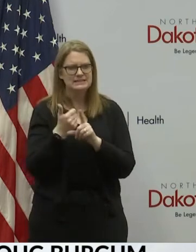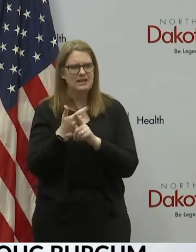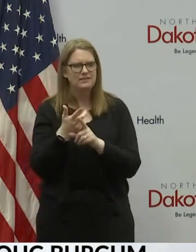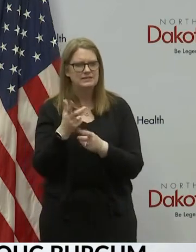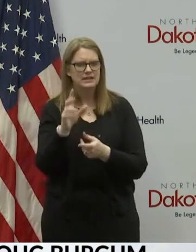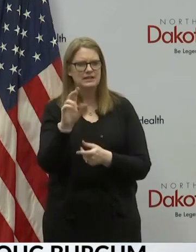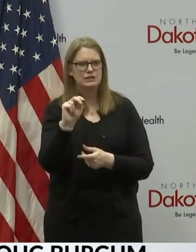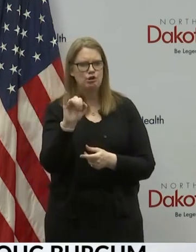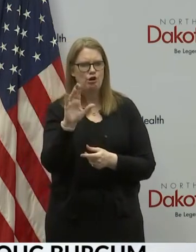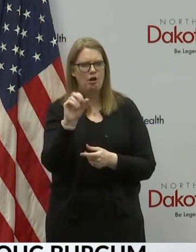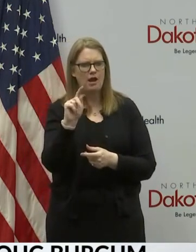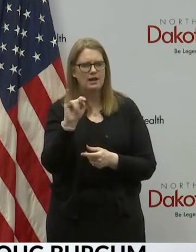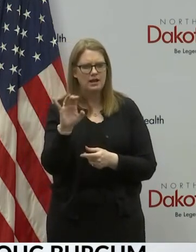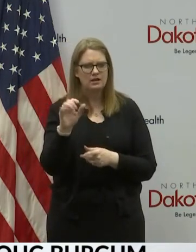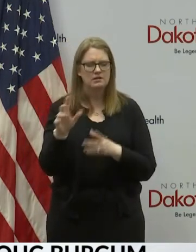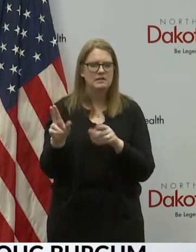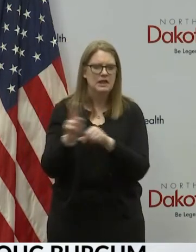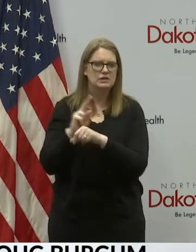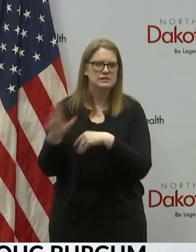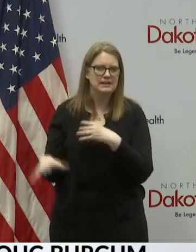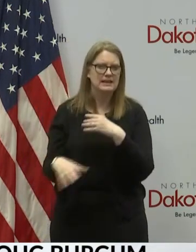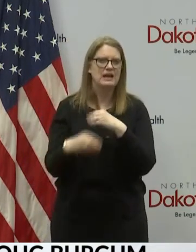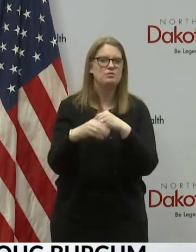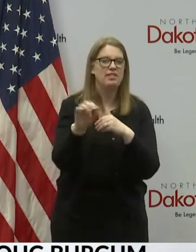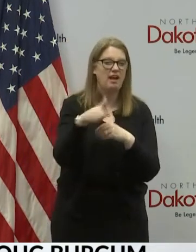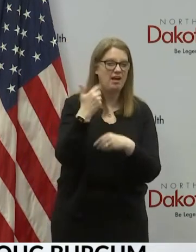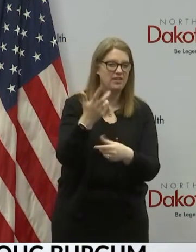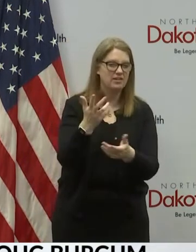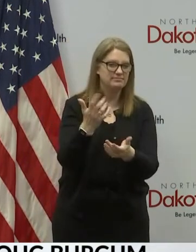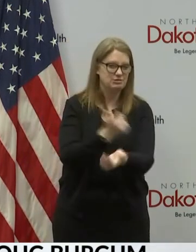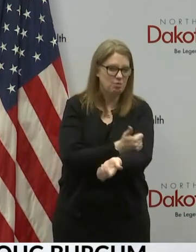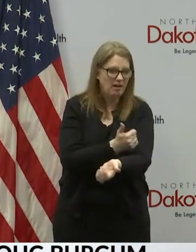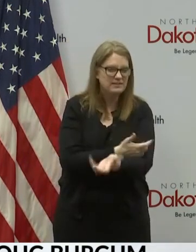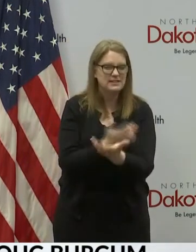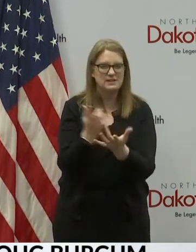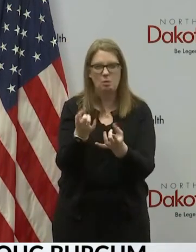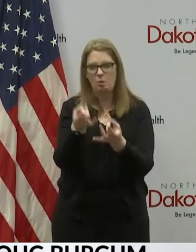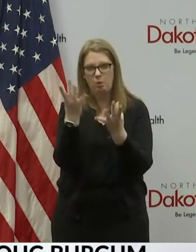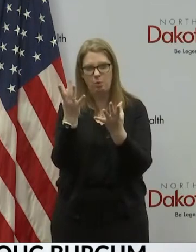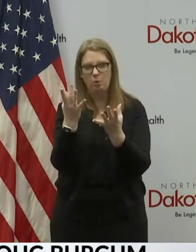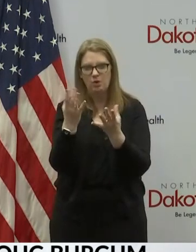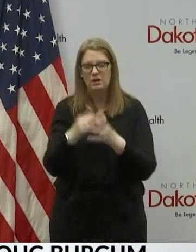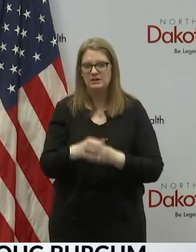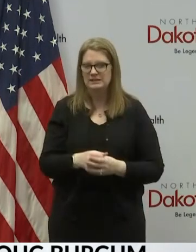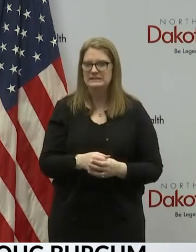ARE RELATED TO FENTANYL. AND FENTANYL, OF COURSE, IS A NARCOTIC WHICH CAN BE ADDED TO